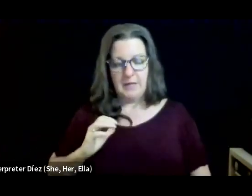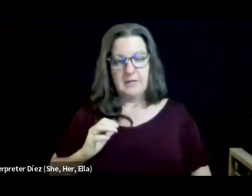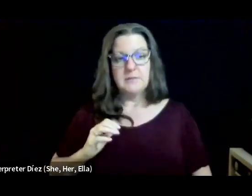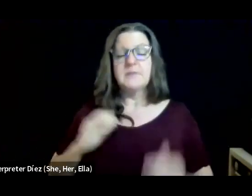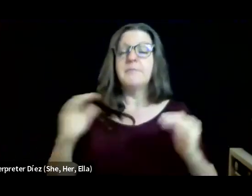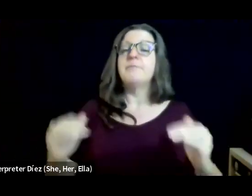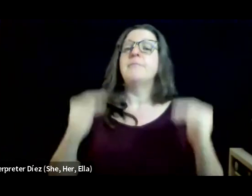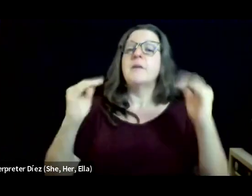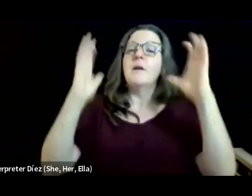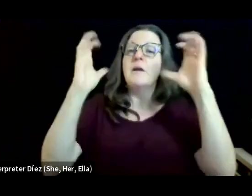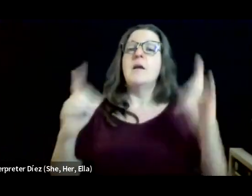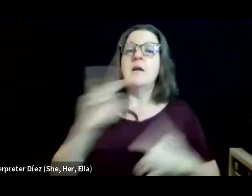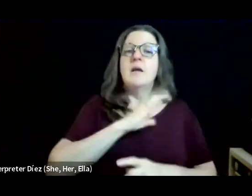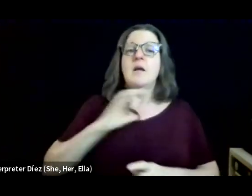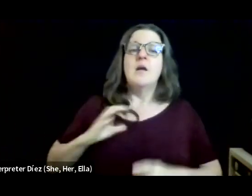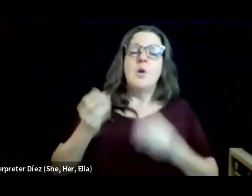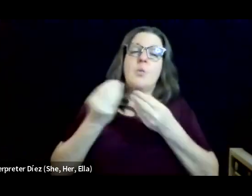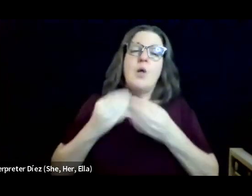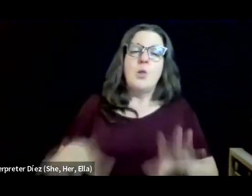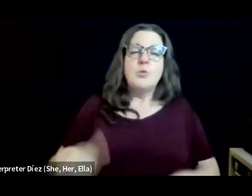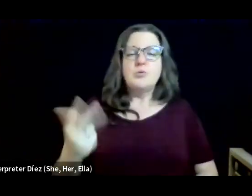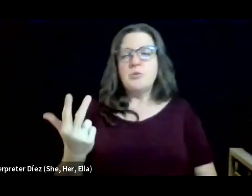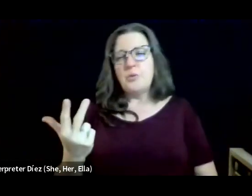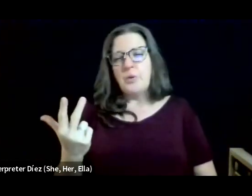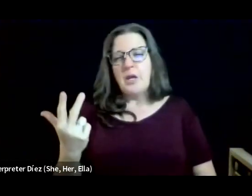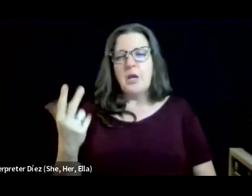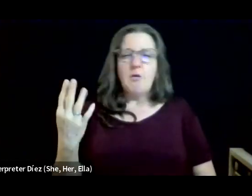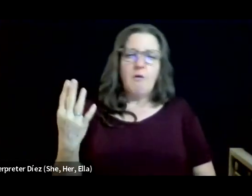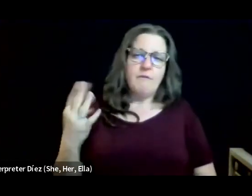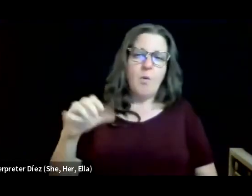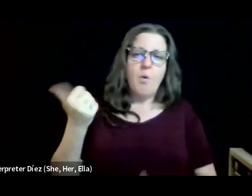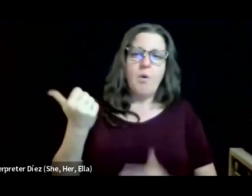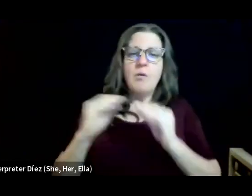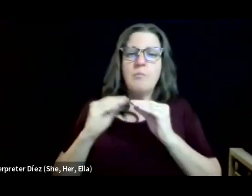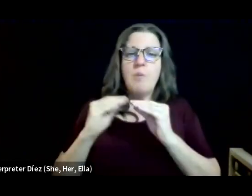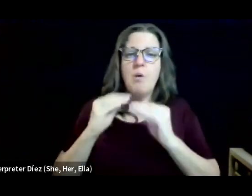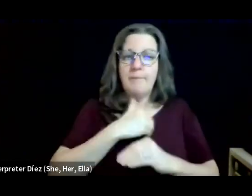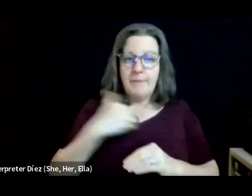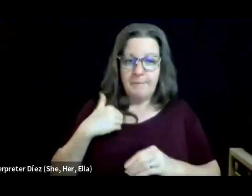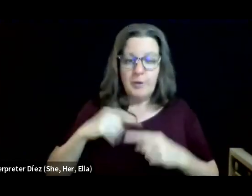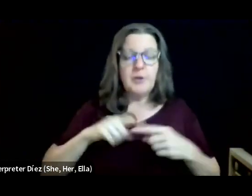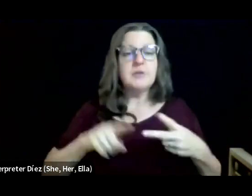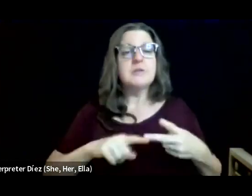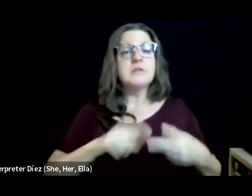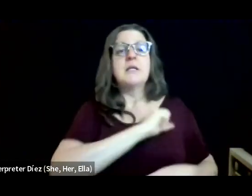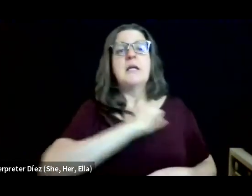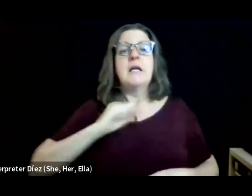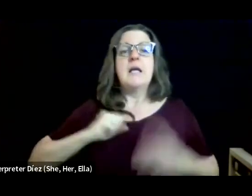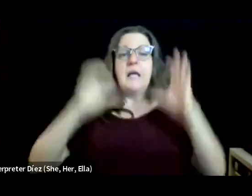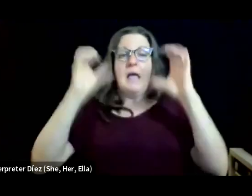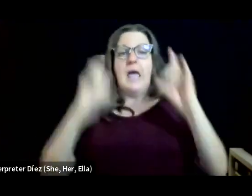will lose three or four more members. And the Senate committee is going to lose the chair and one more member.